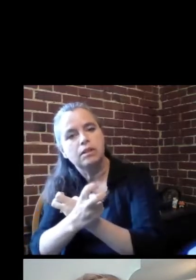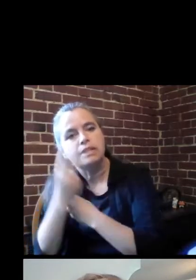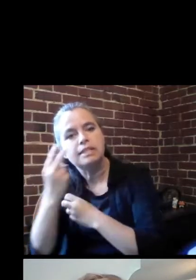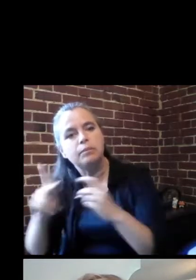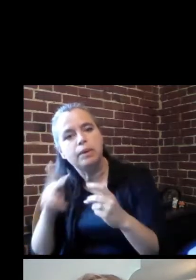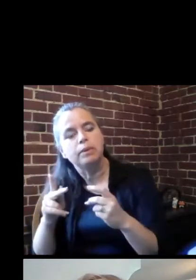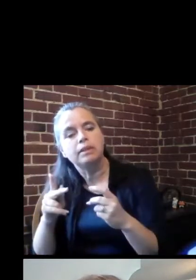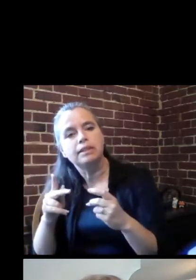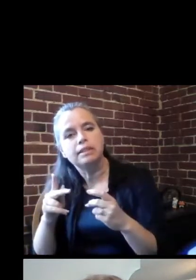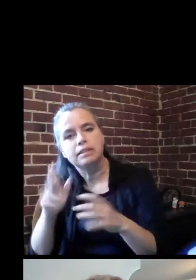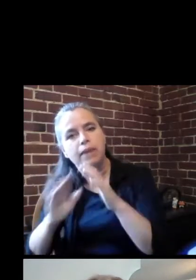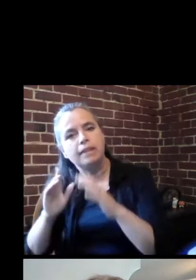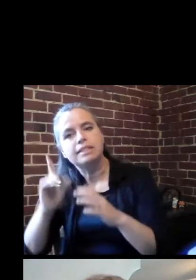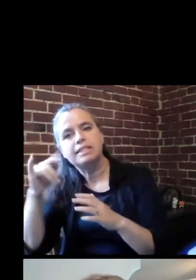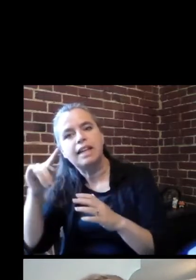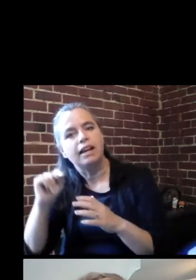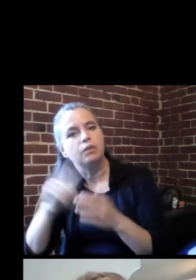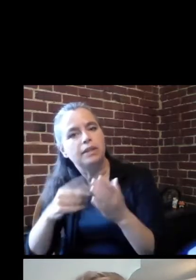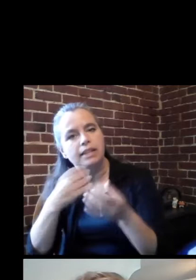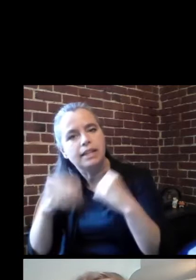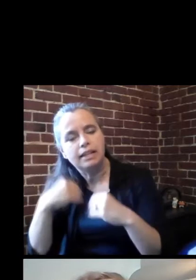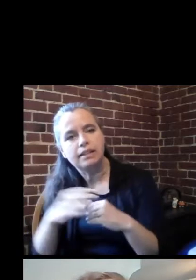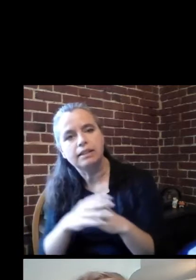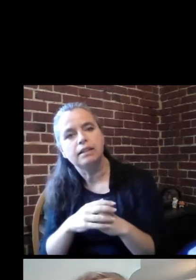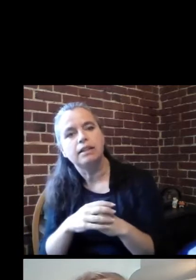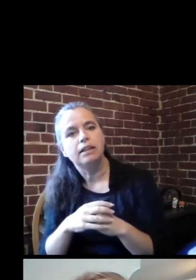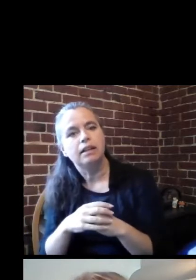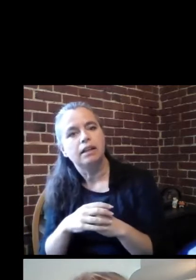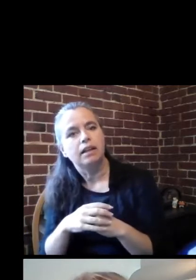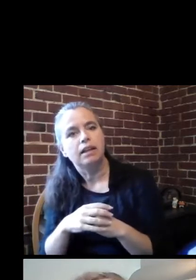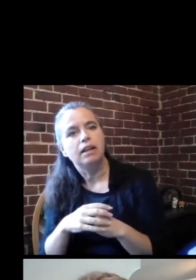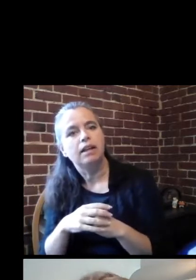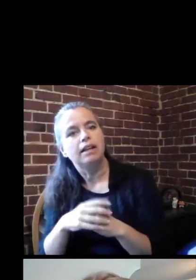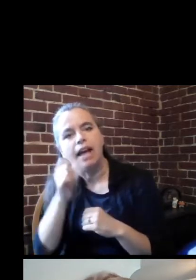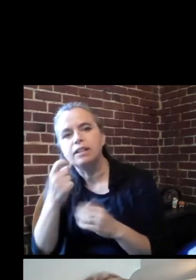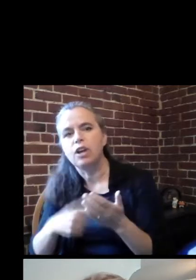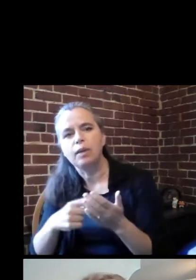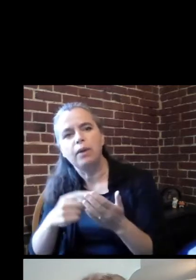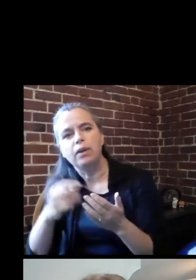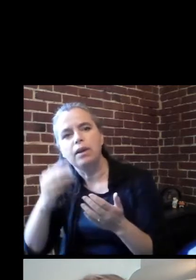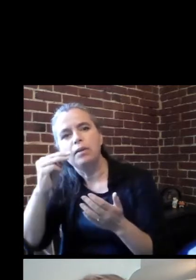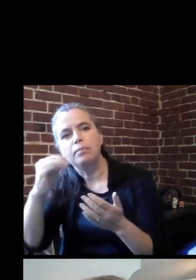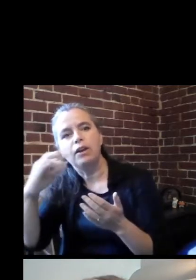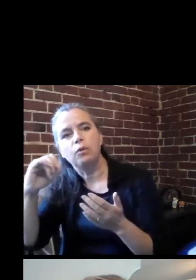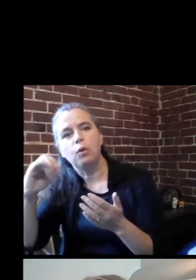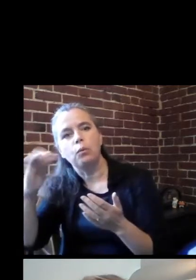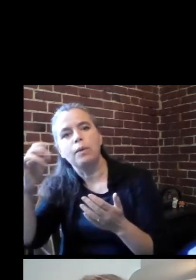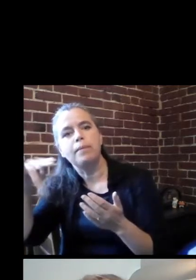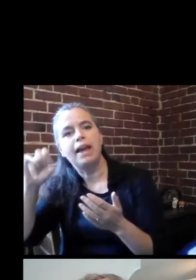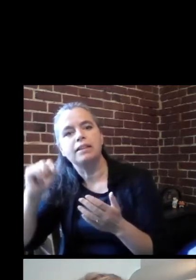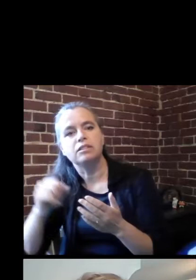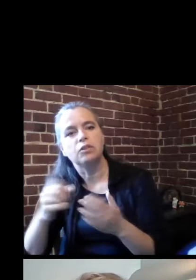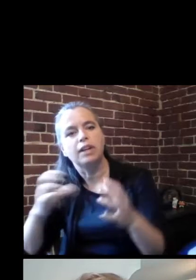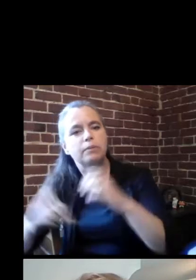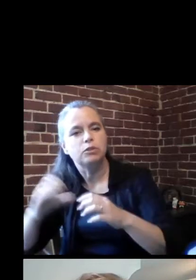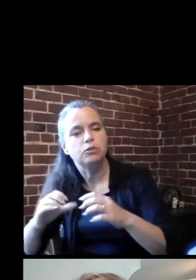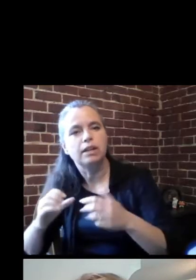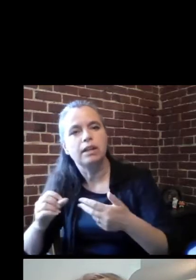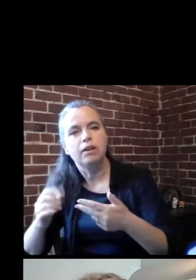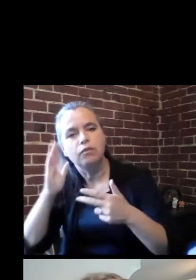And we aren't really going to talk about these later, microremains or chemistry too much. But we will focus on macroremains for the most part in this talk.